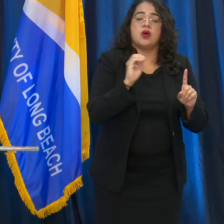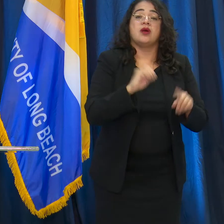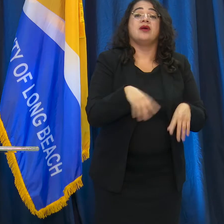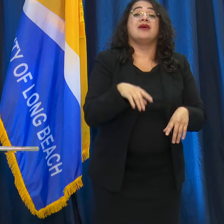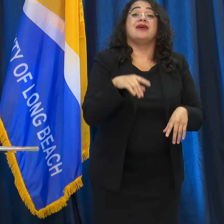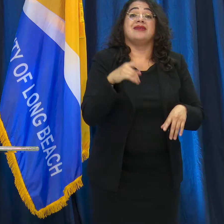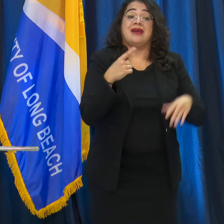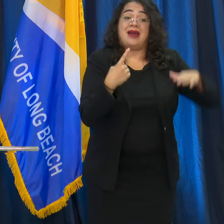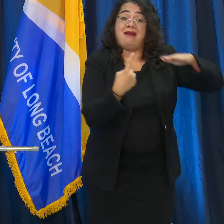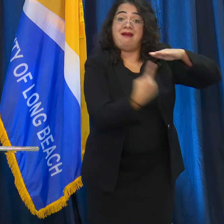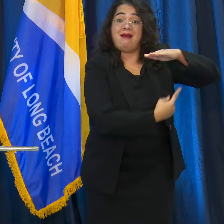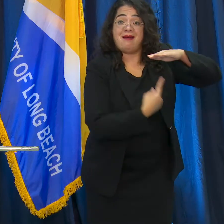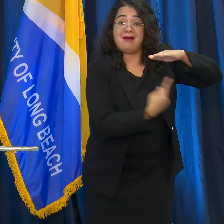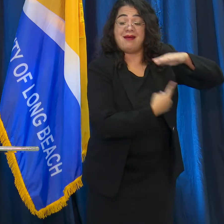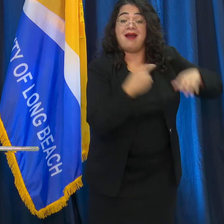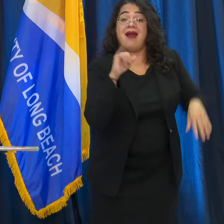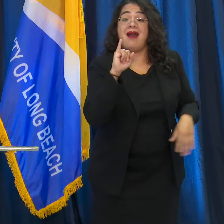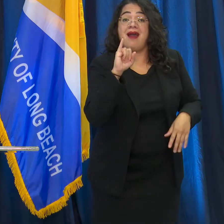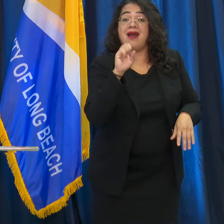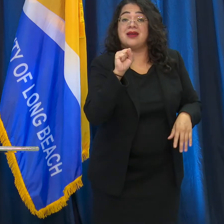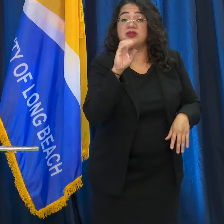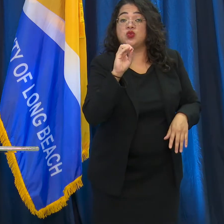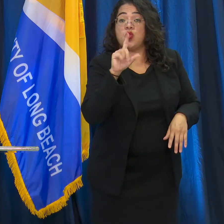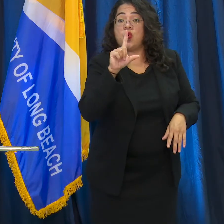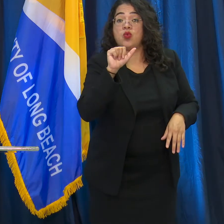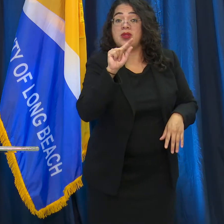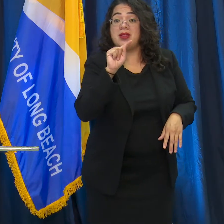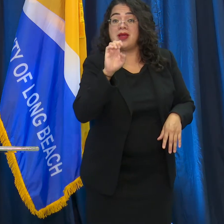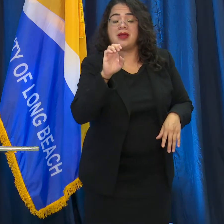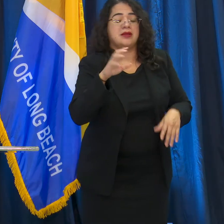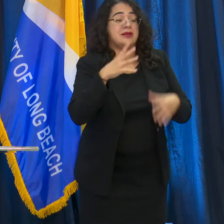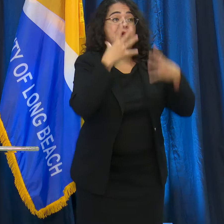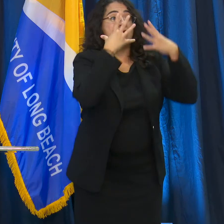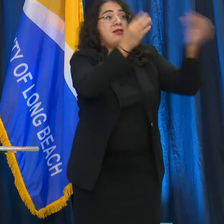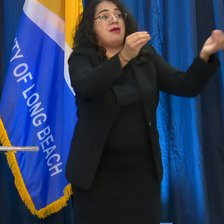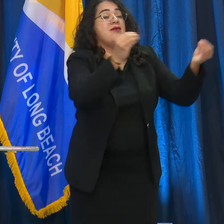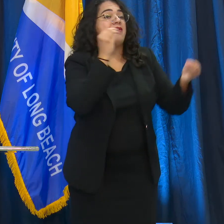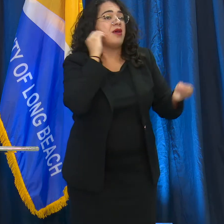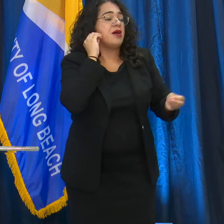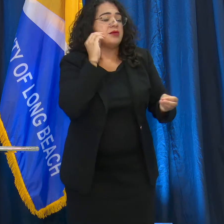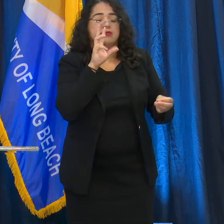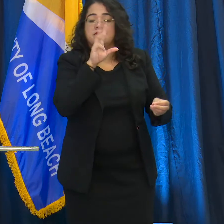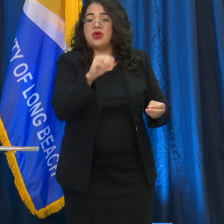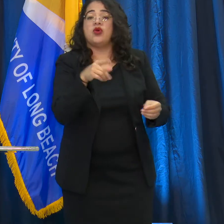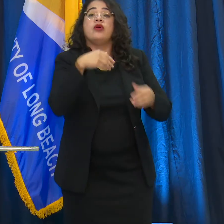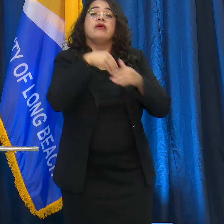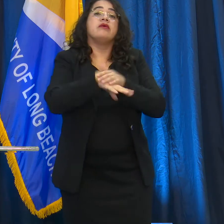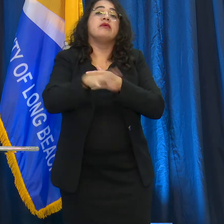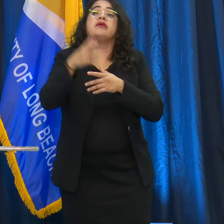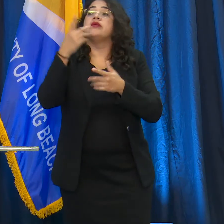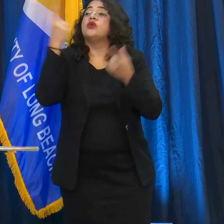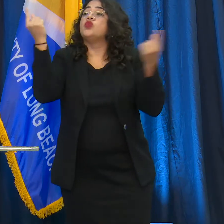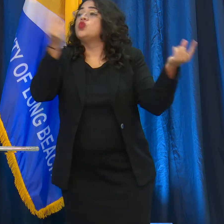may not leave your house and you cannot enter any other public or private place during your isolation time,